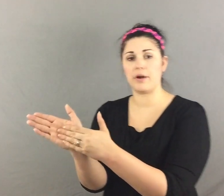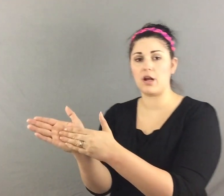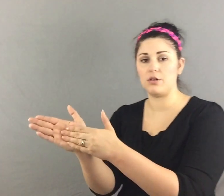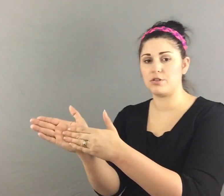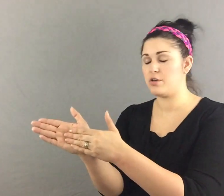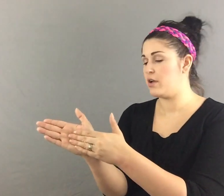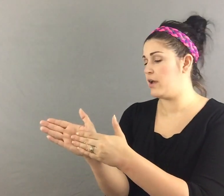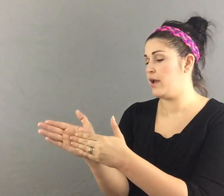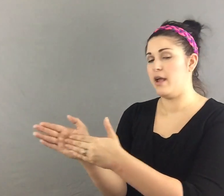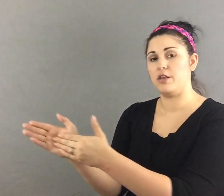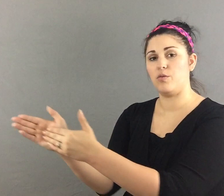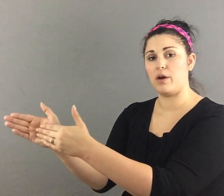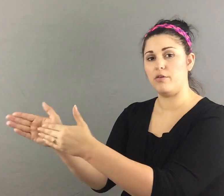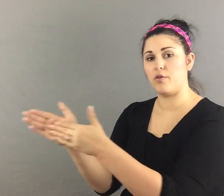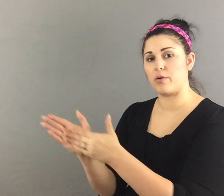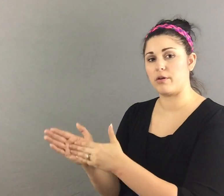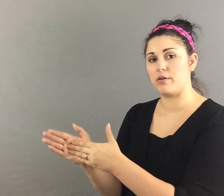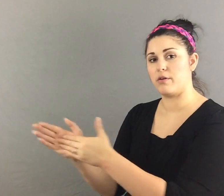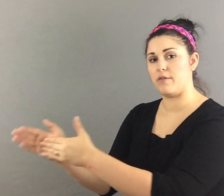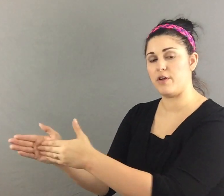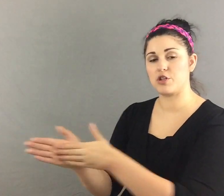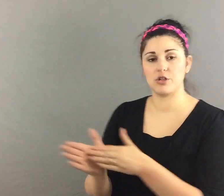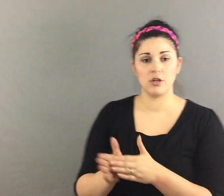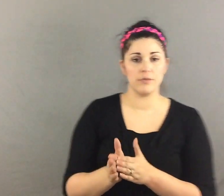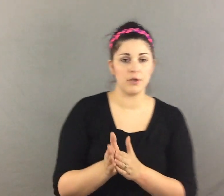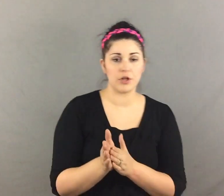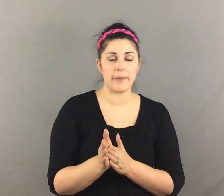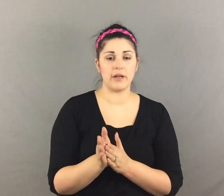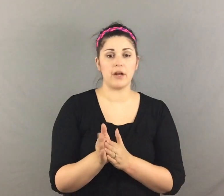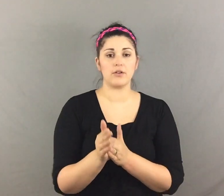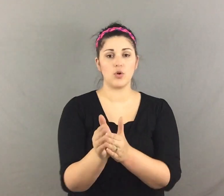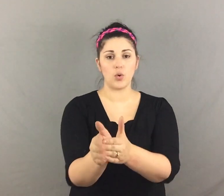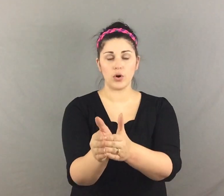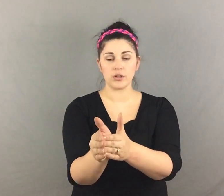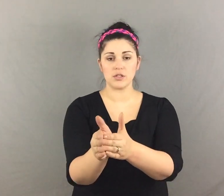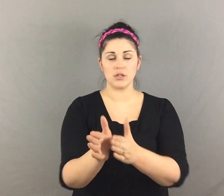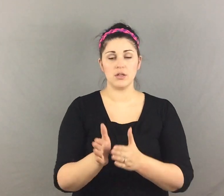I'll bring it closer and you wiggle forward fish but you coming towards you or